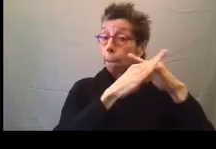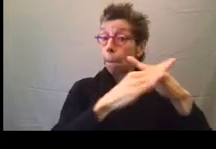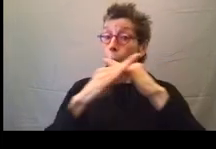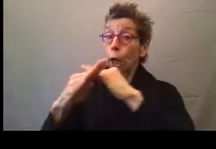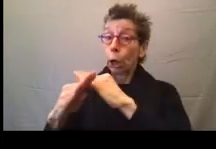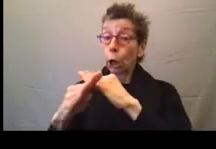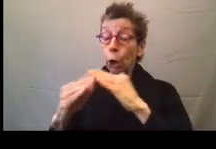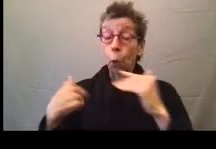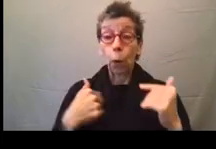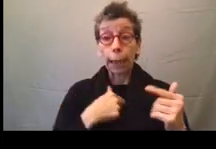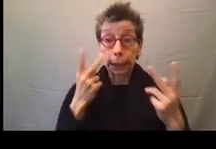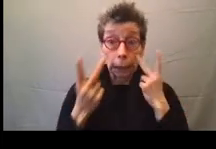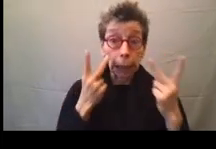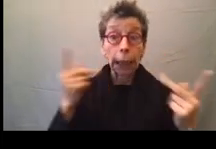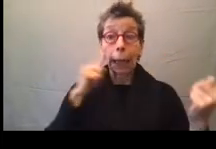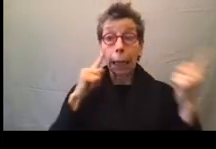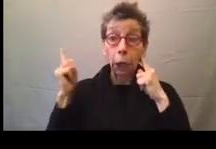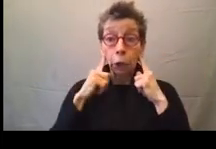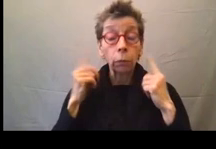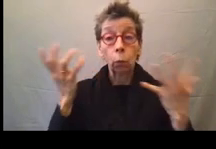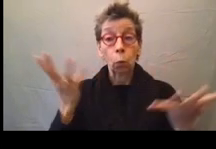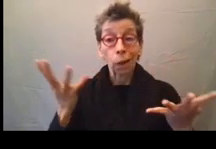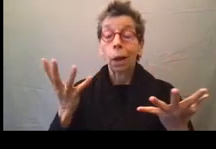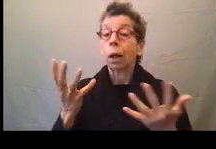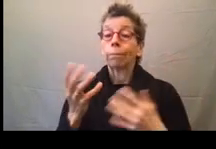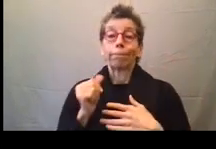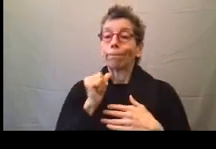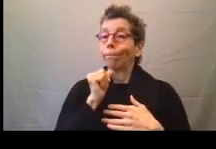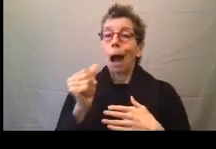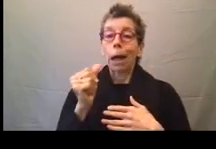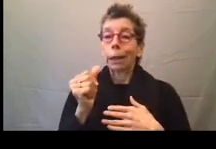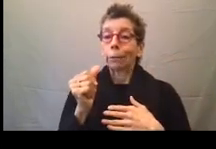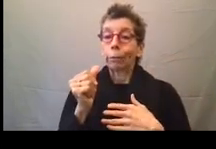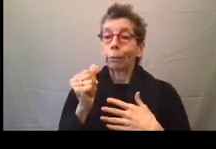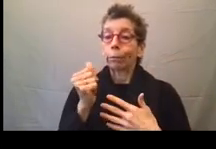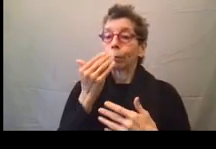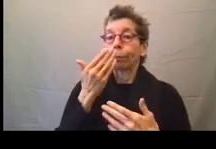people with disabilities is the lack of consistent access to support workers, and that is in